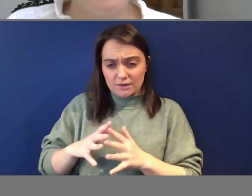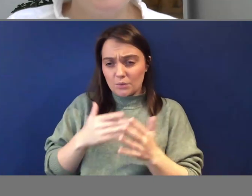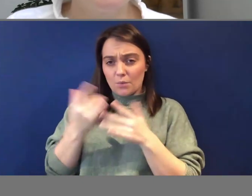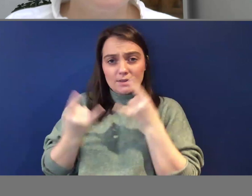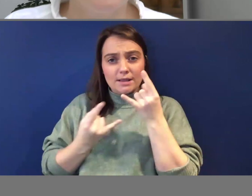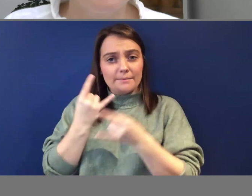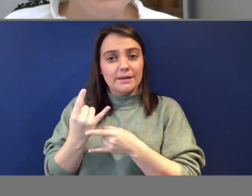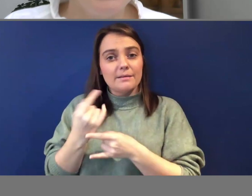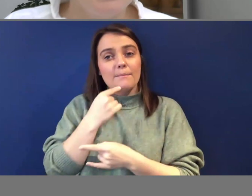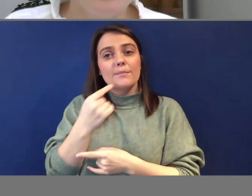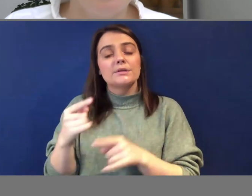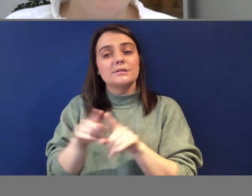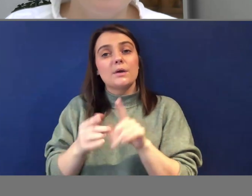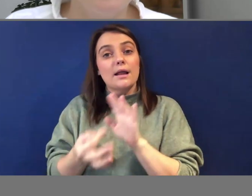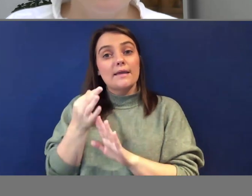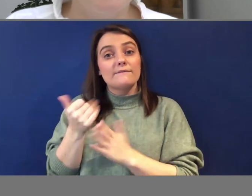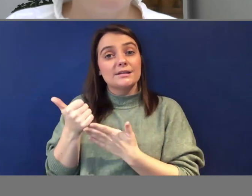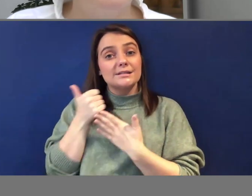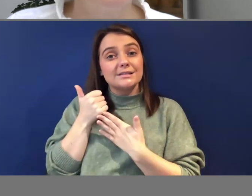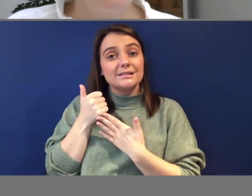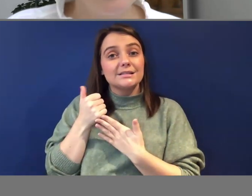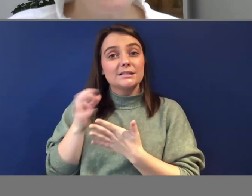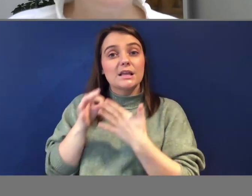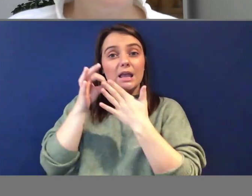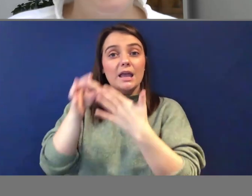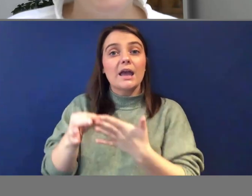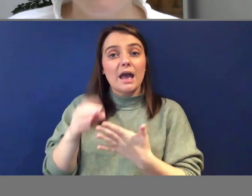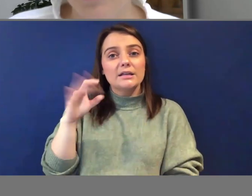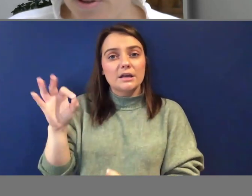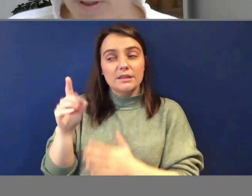if they had the an assistance dog guide dog with them they're also going to find it difficult to